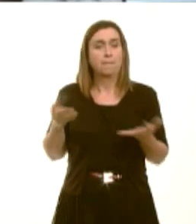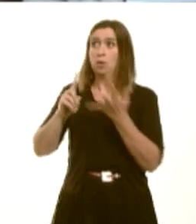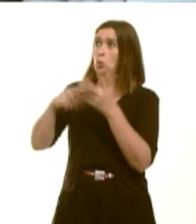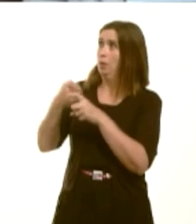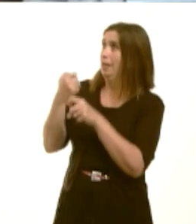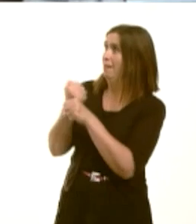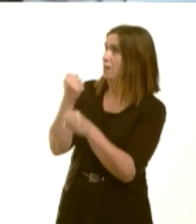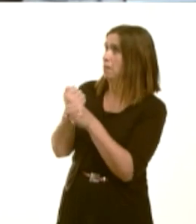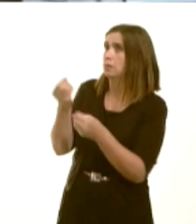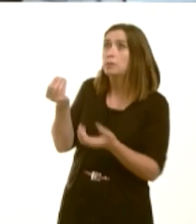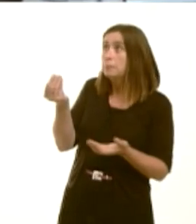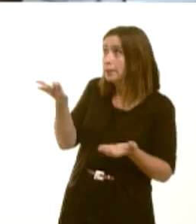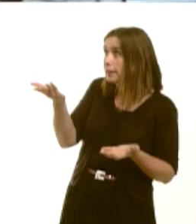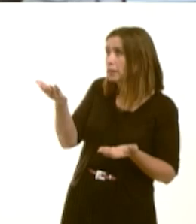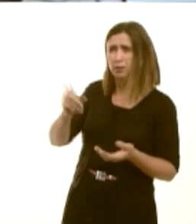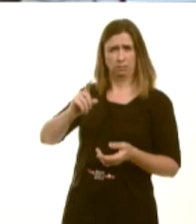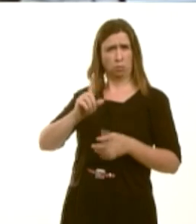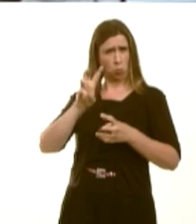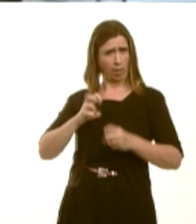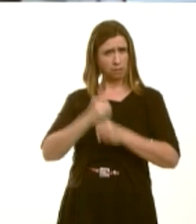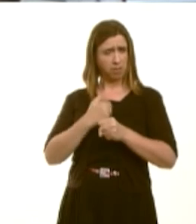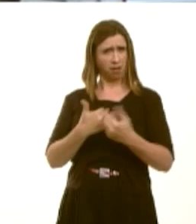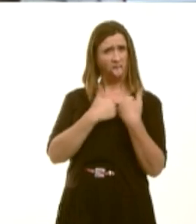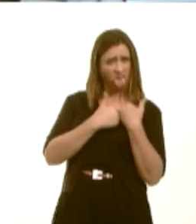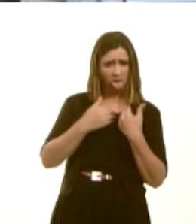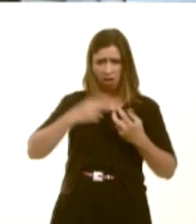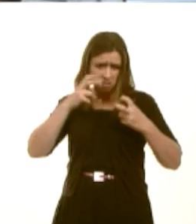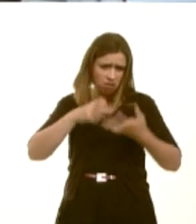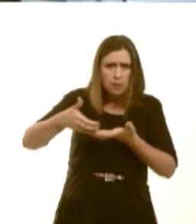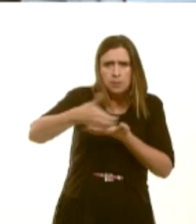that money. I donít see why the Welsh Government should look to provide money for mistakes